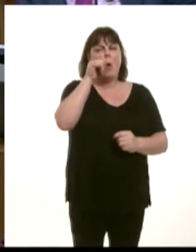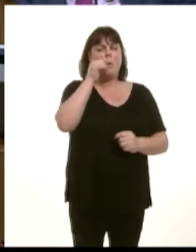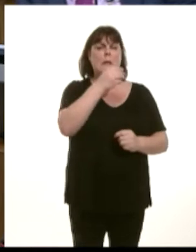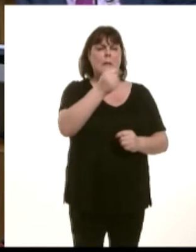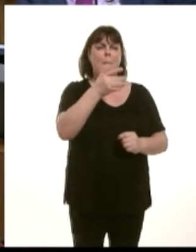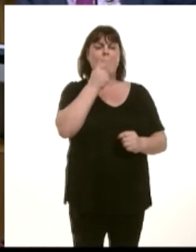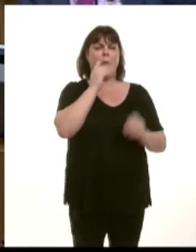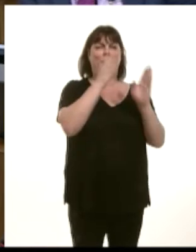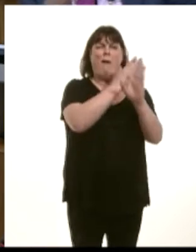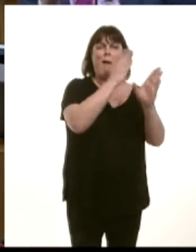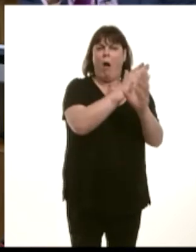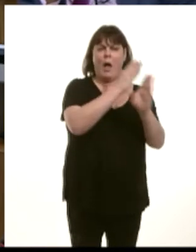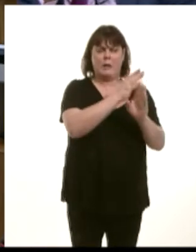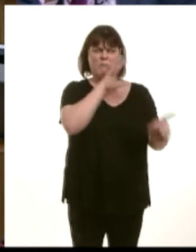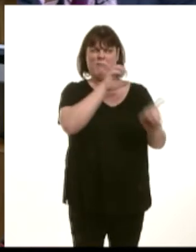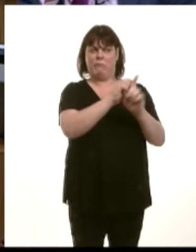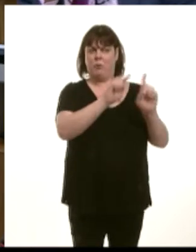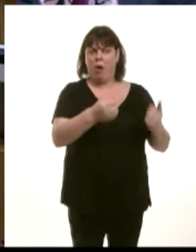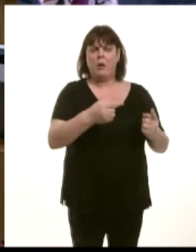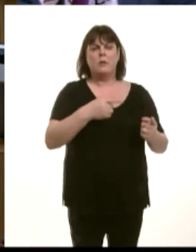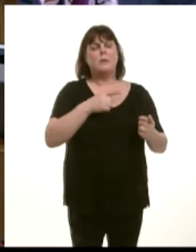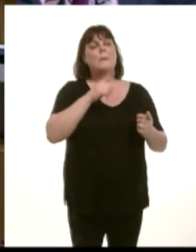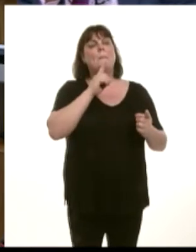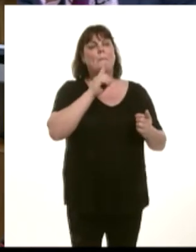Yes, of course, there is a role for devolved bodies.